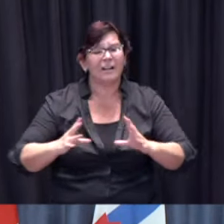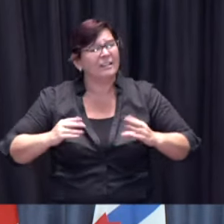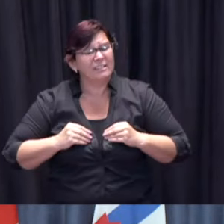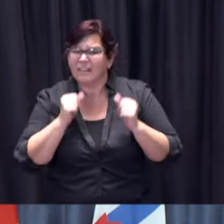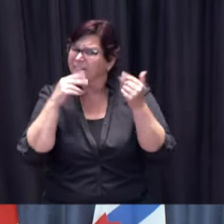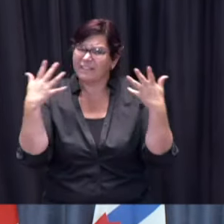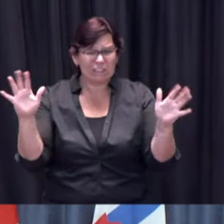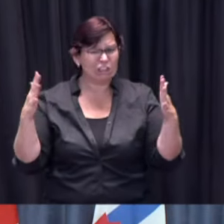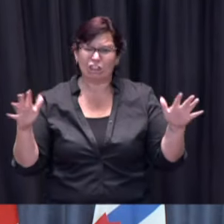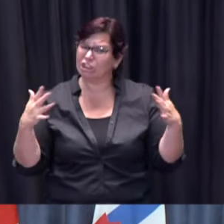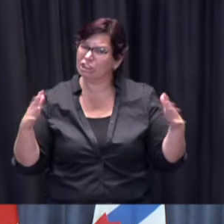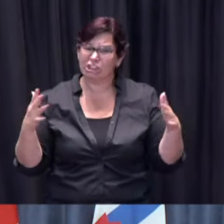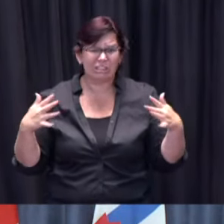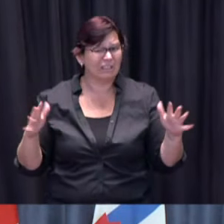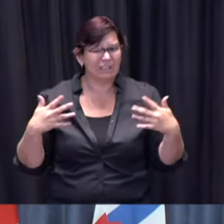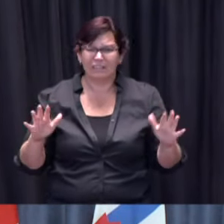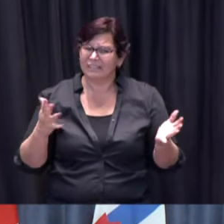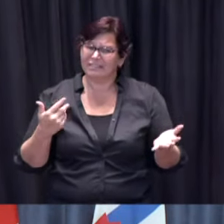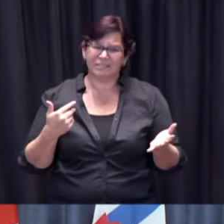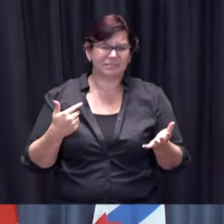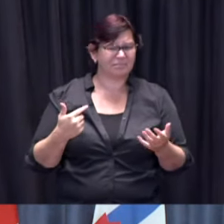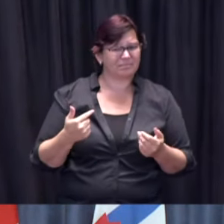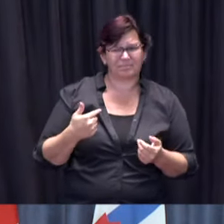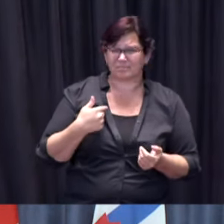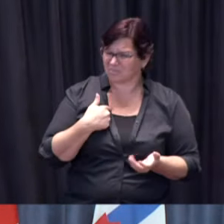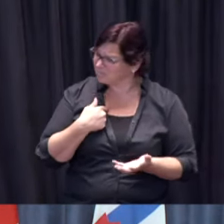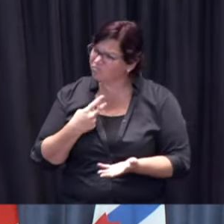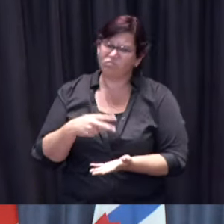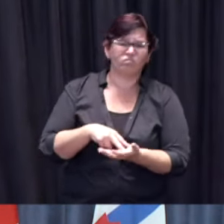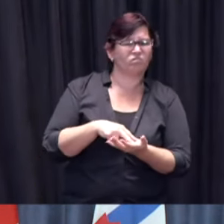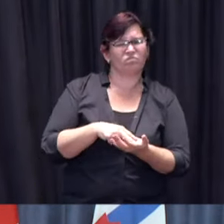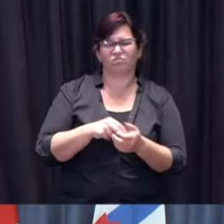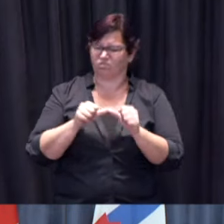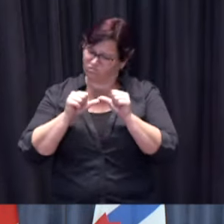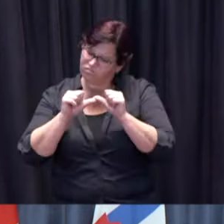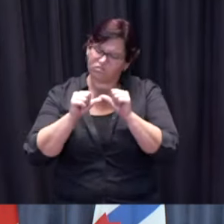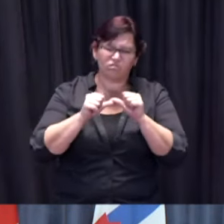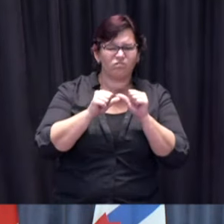and you our residents have risen to the test time and time again.